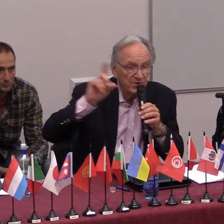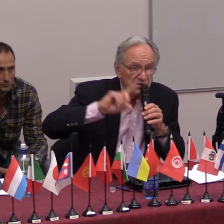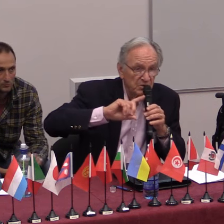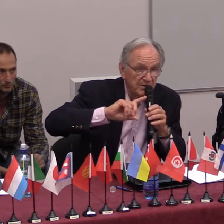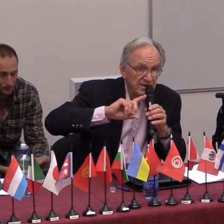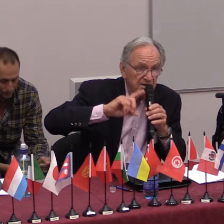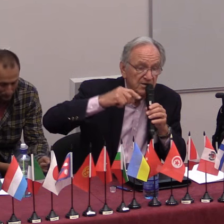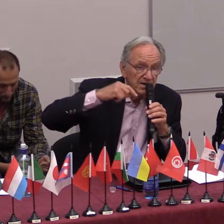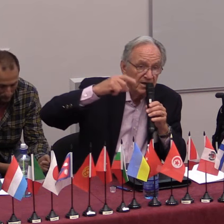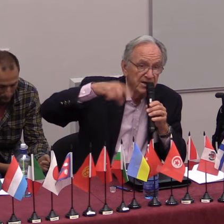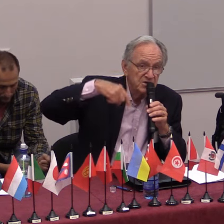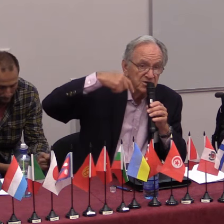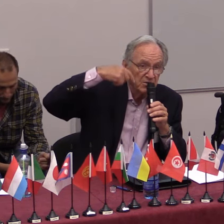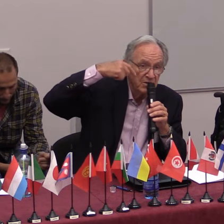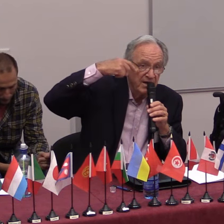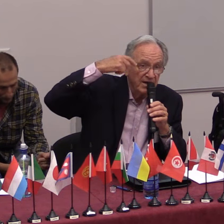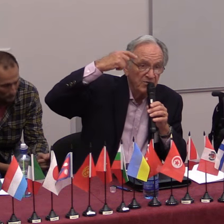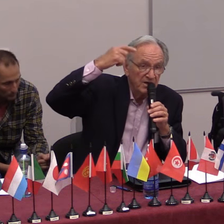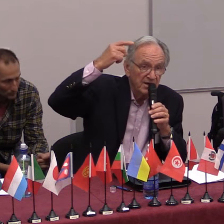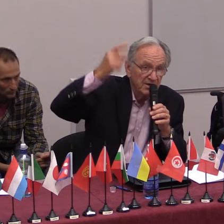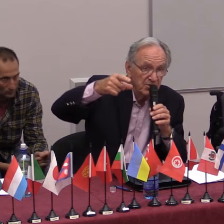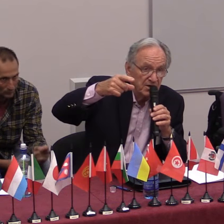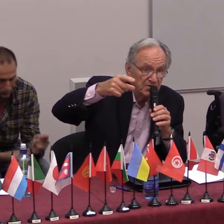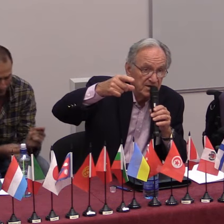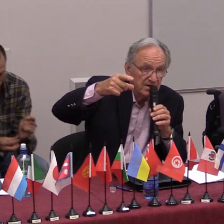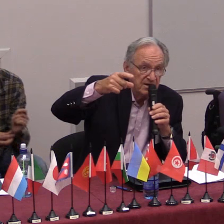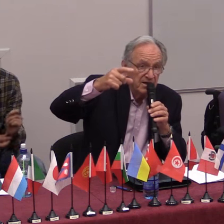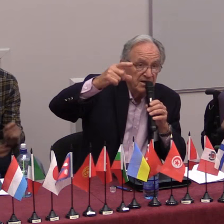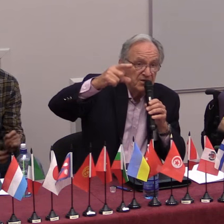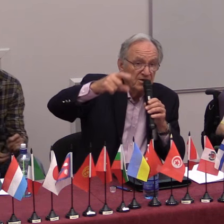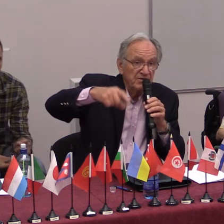The first one will be there, next year we want to have one in another country, the year